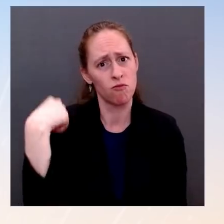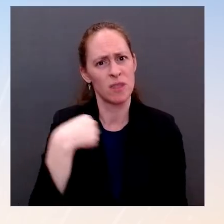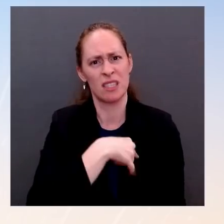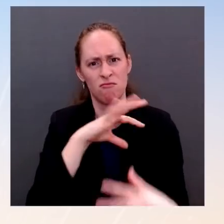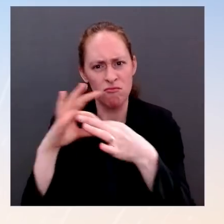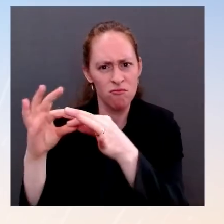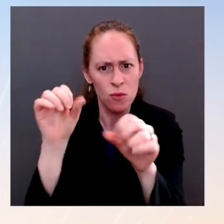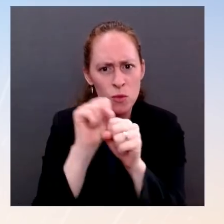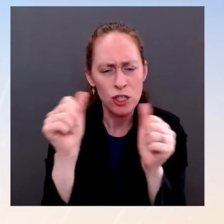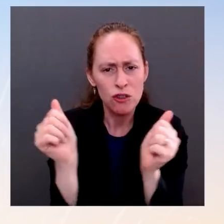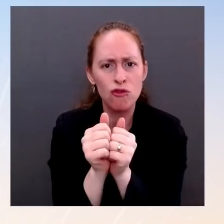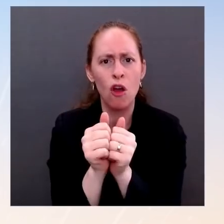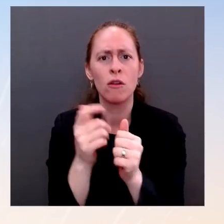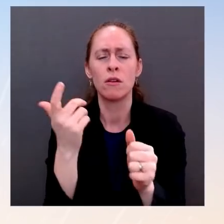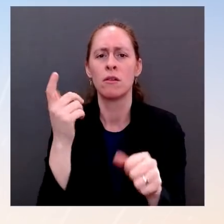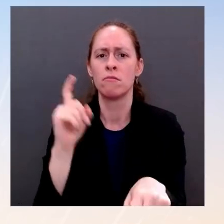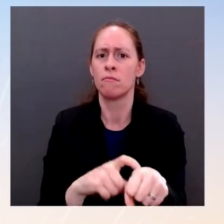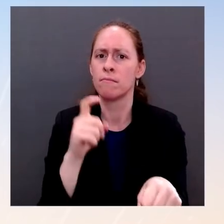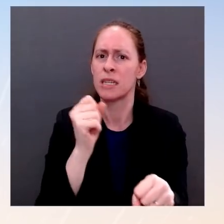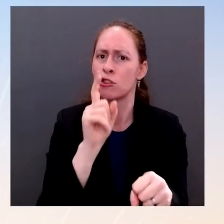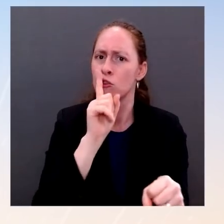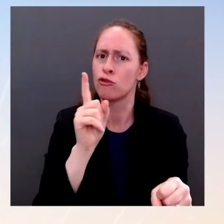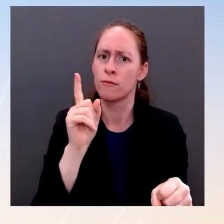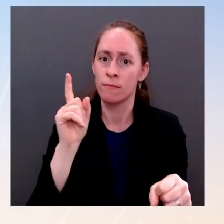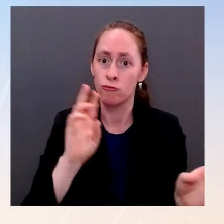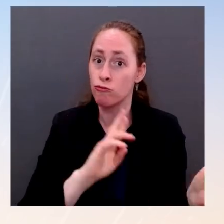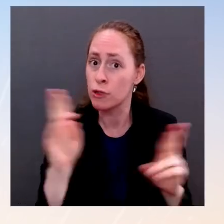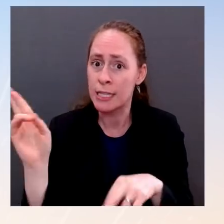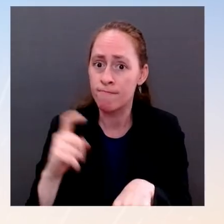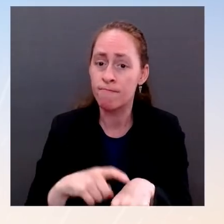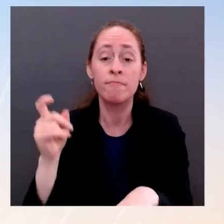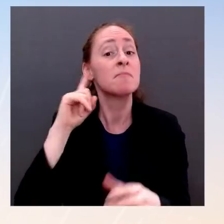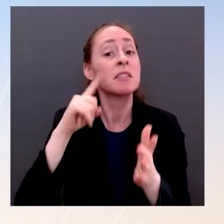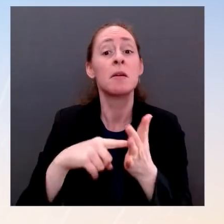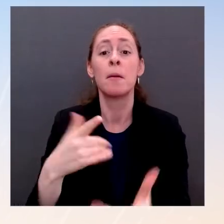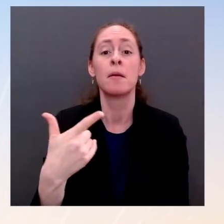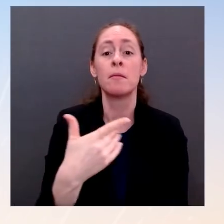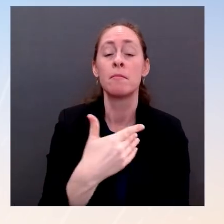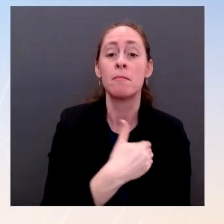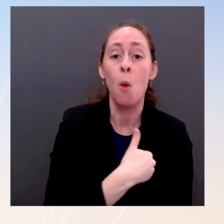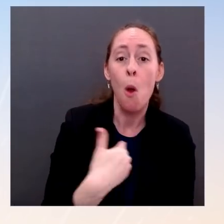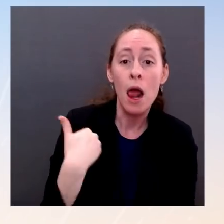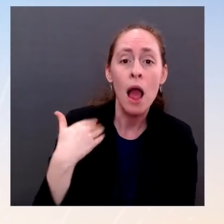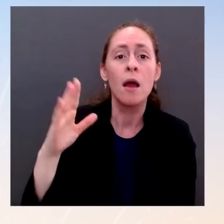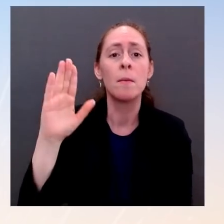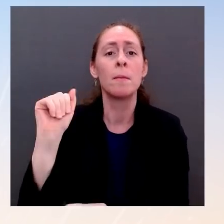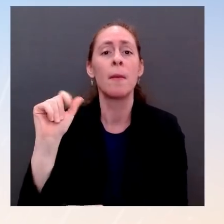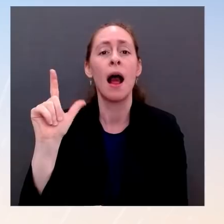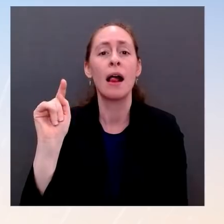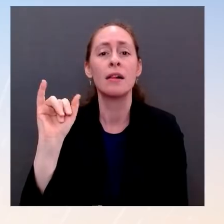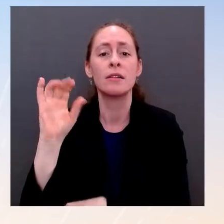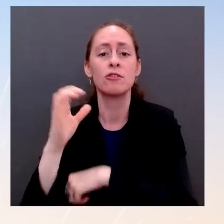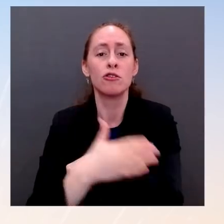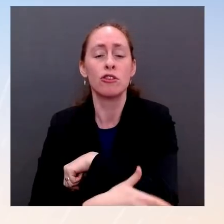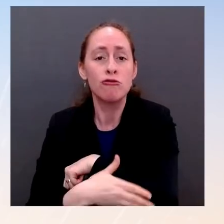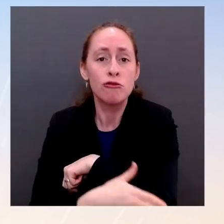our NATO Allies; and our European partners, including France and Germany. The global community must be prepared to shine